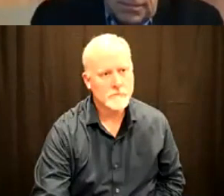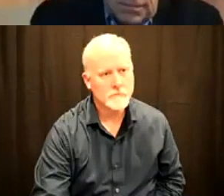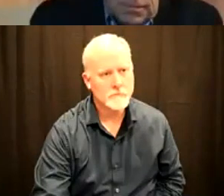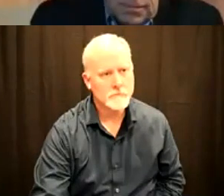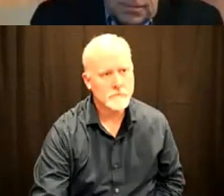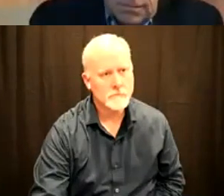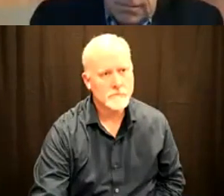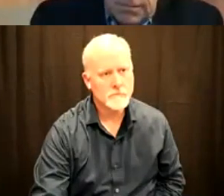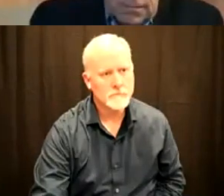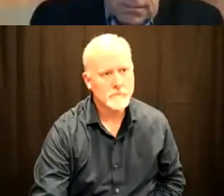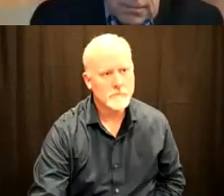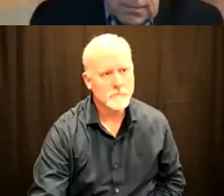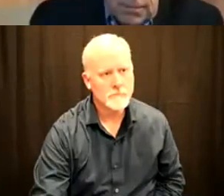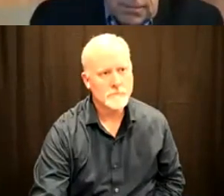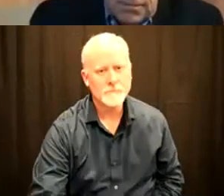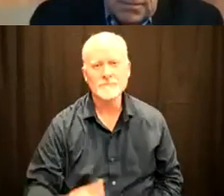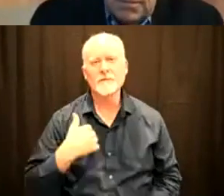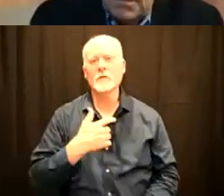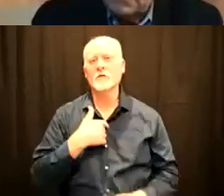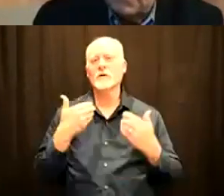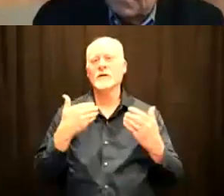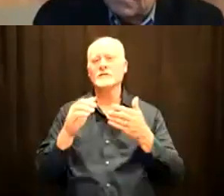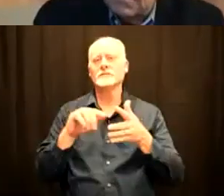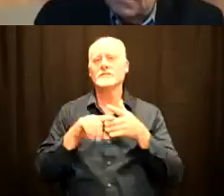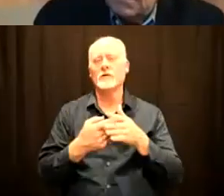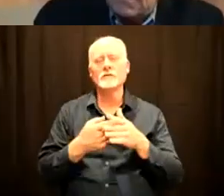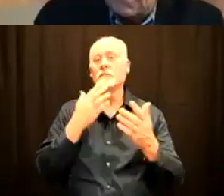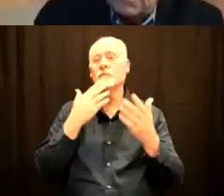all right we'll get started welcome everybody thank you for attending today's town hall